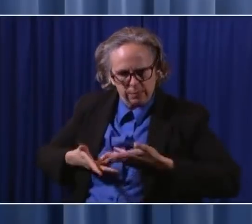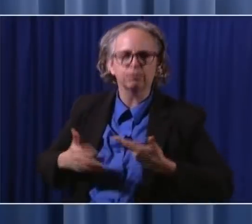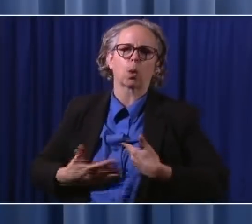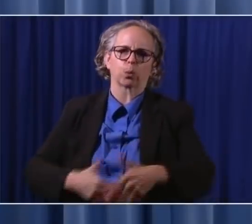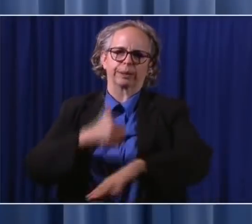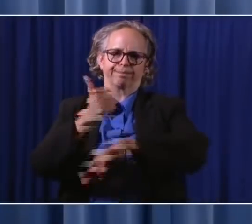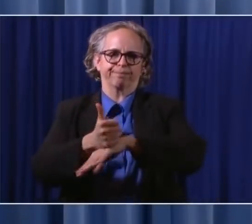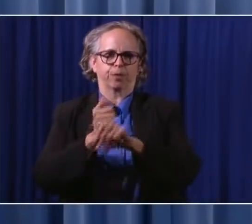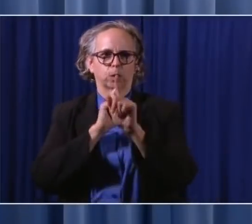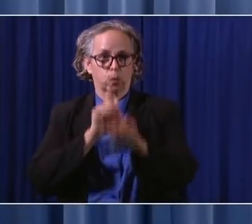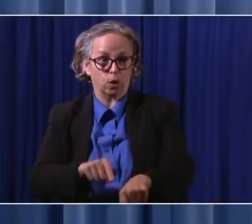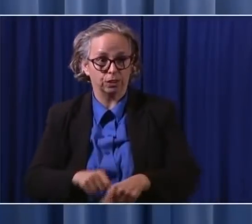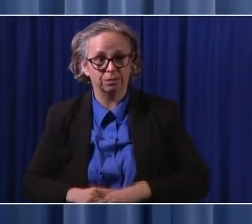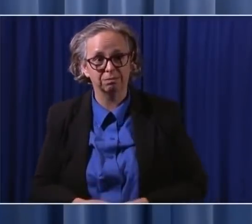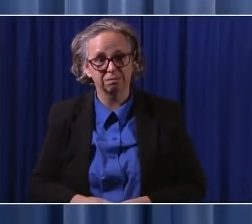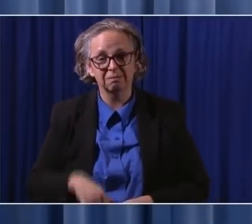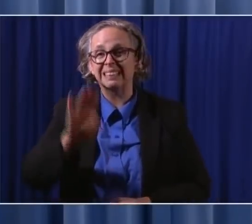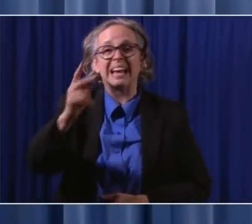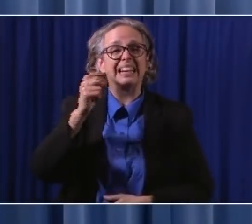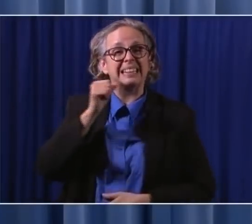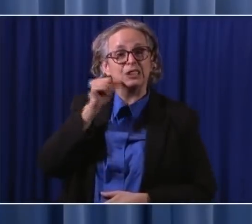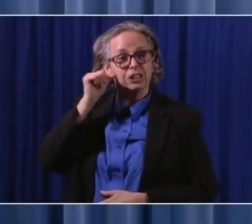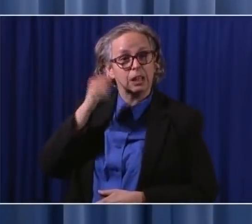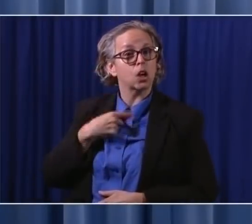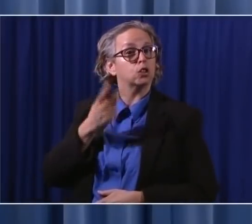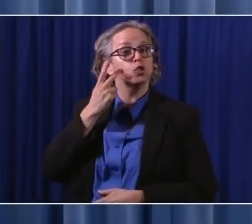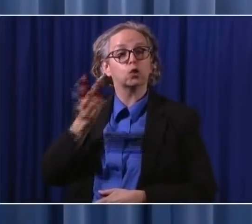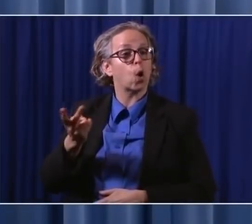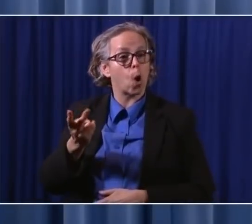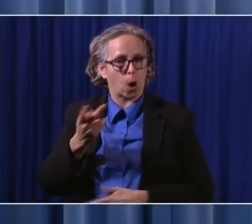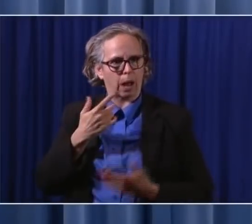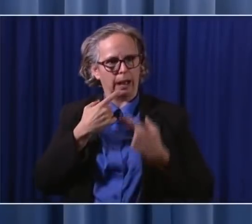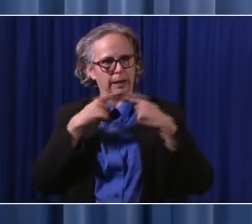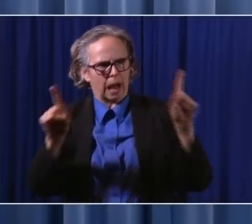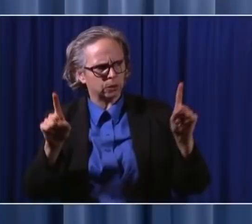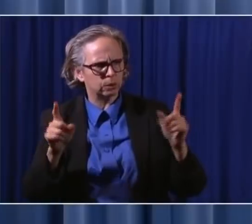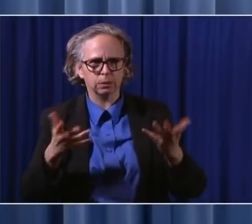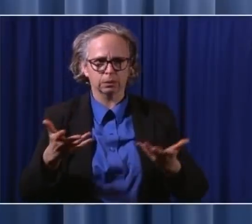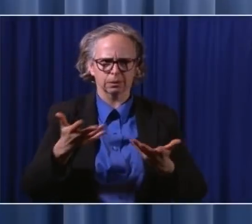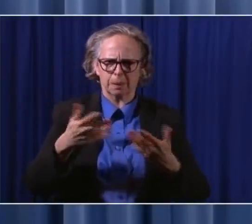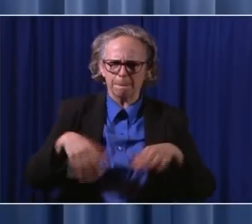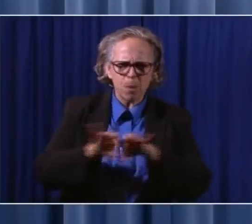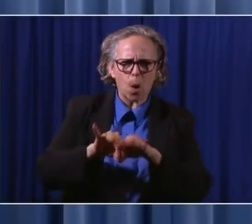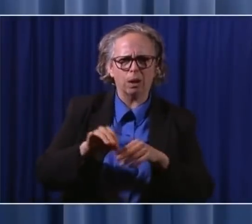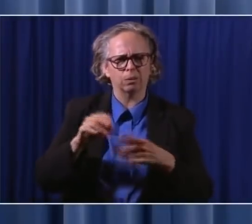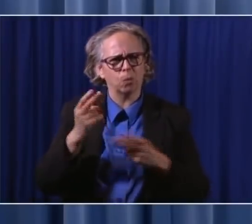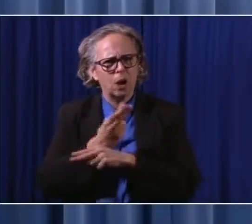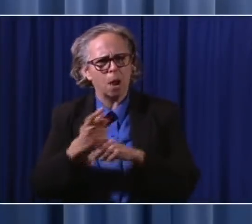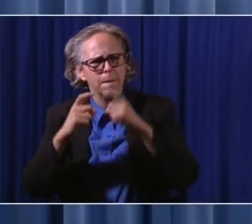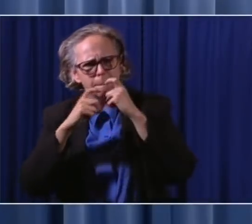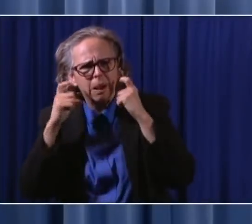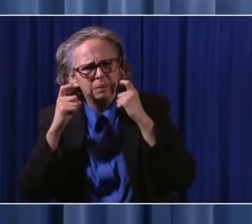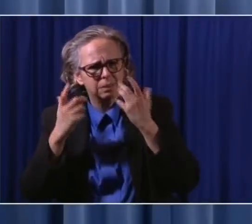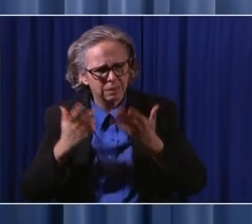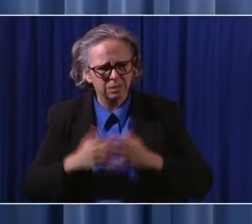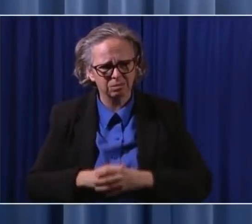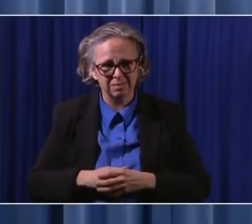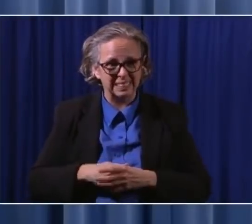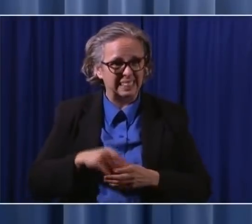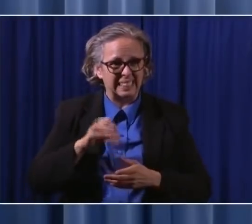ORDERS REALLY GO HAND-IN-HAND WITH WHAT EXPERTS HAVE BEEN TELLING US. EXPERTS ISSUED A STATEMENT YESTERDAY ABOUT THE